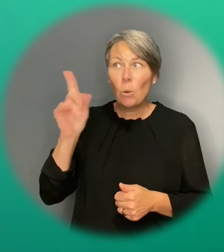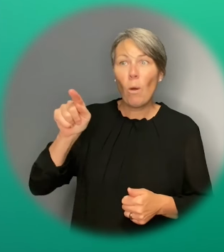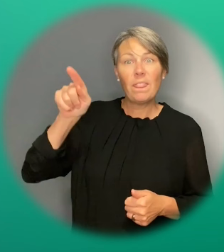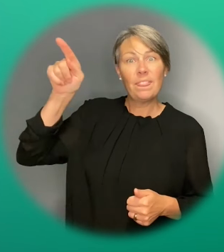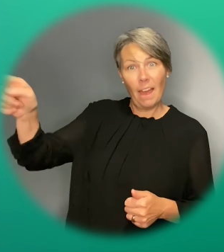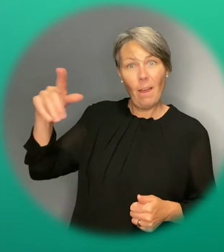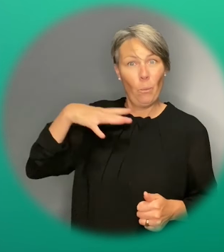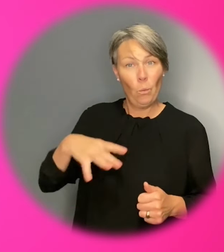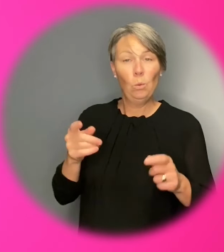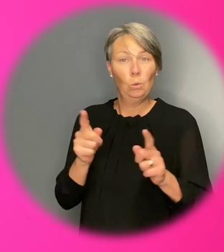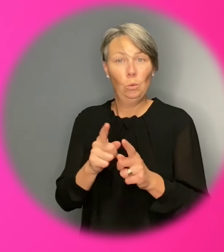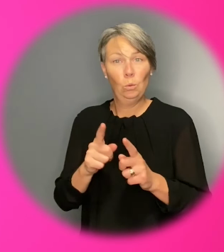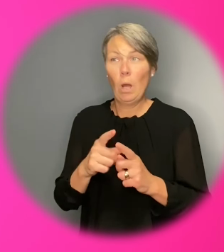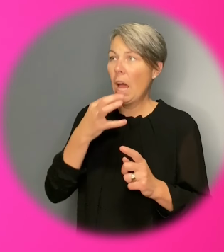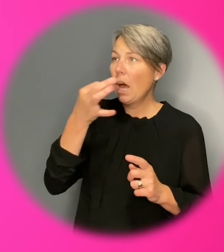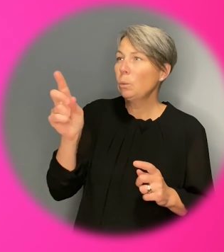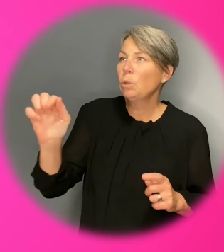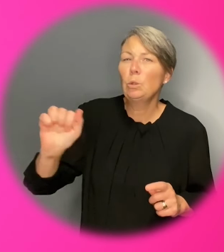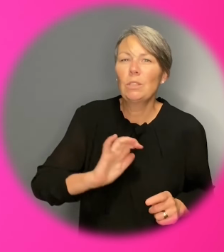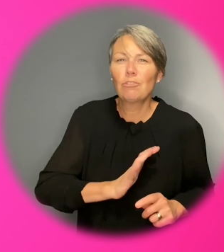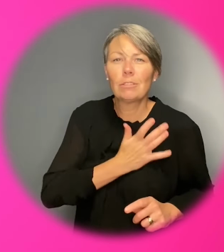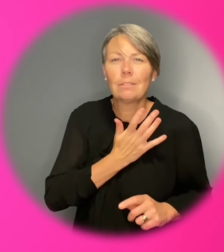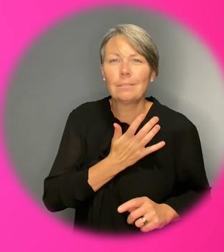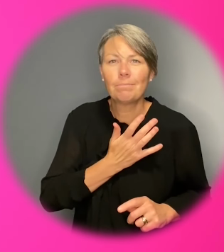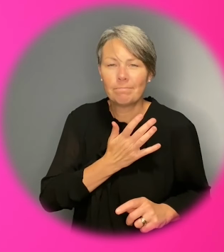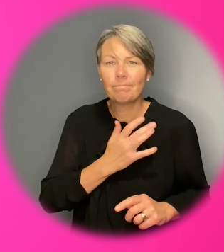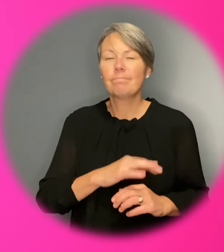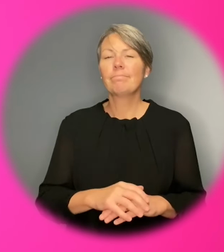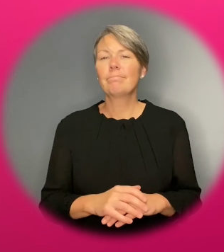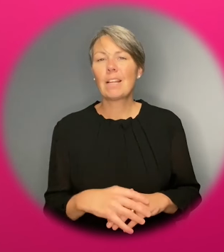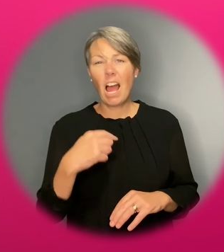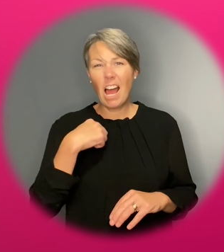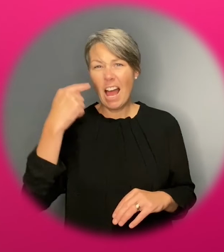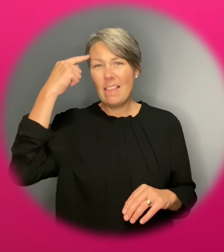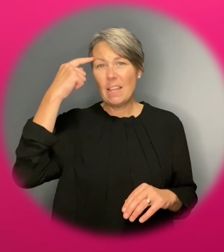them what they're interested in. Personally I find it's good to actually